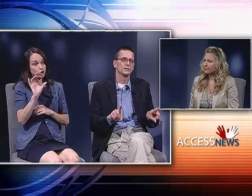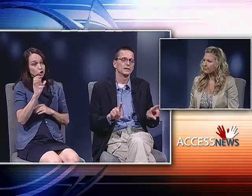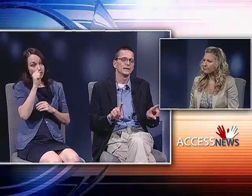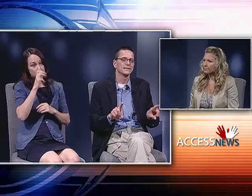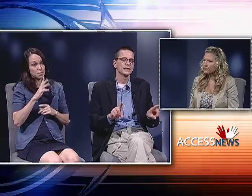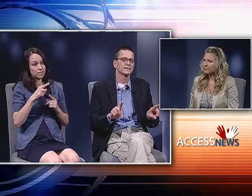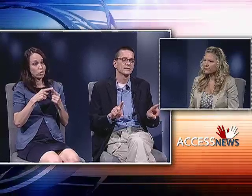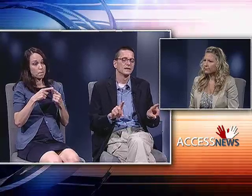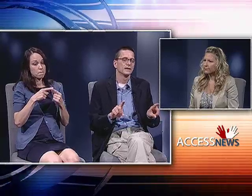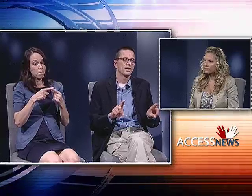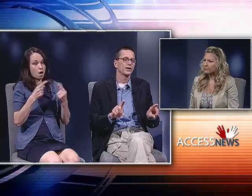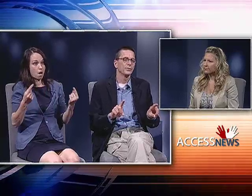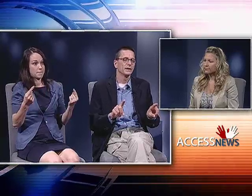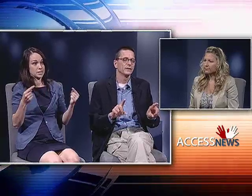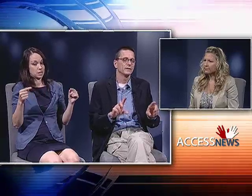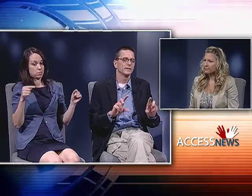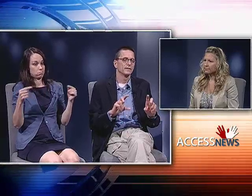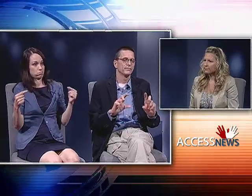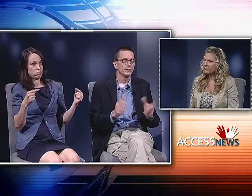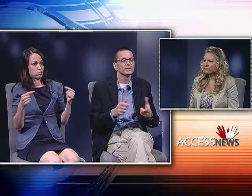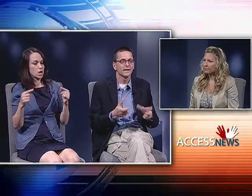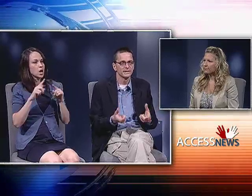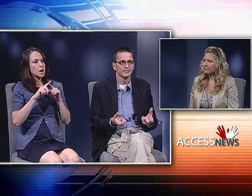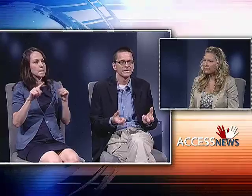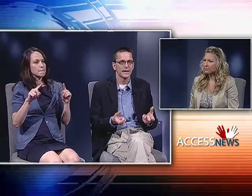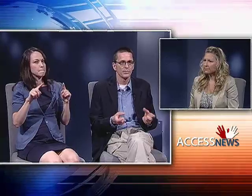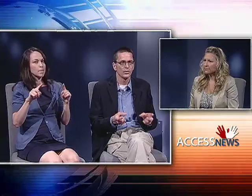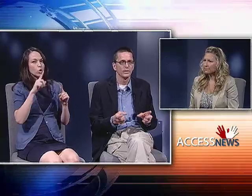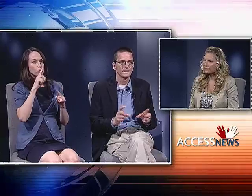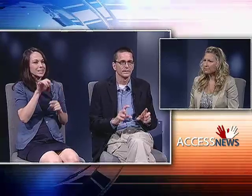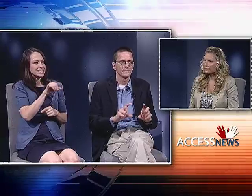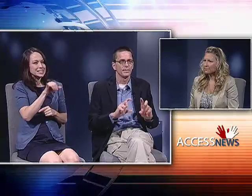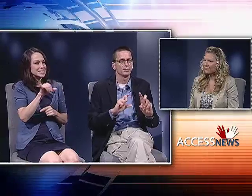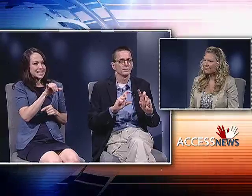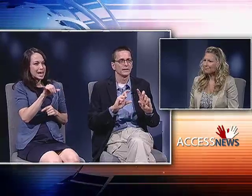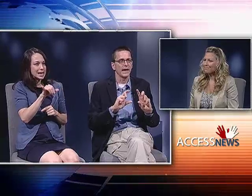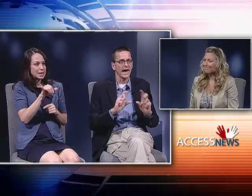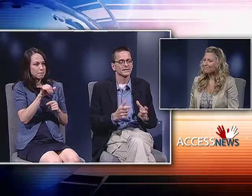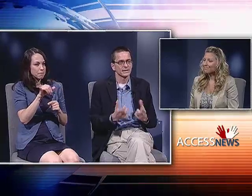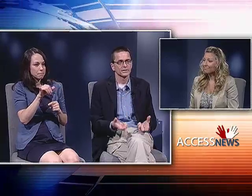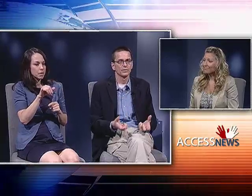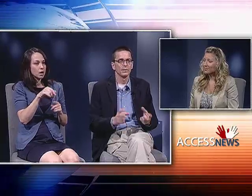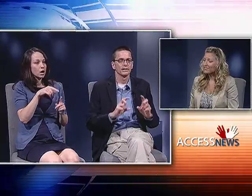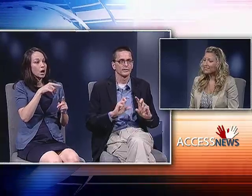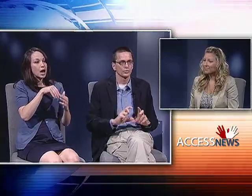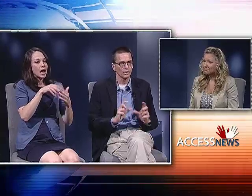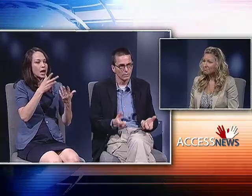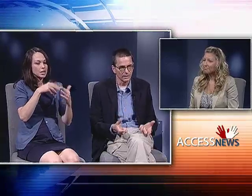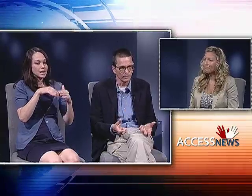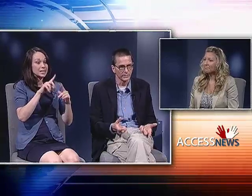but in a sense arguing flip sides of the same coin about access to women, control of women.